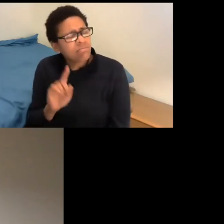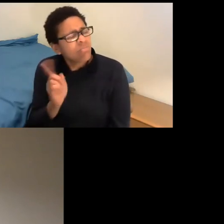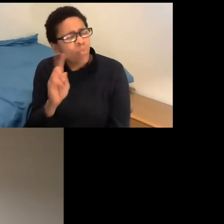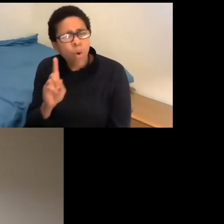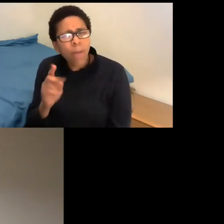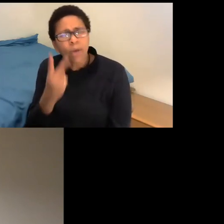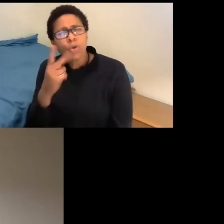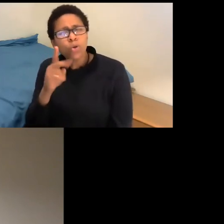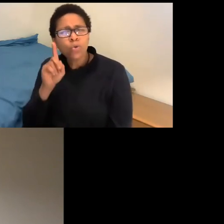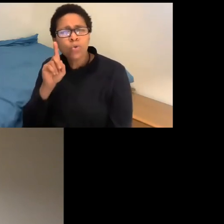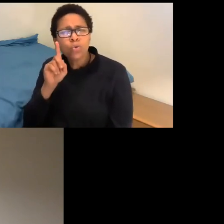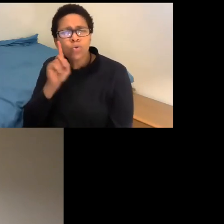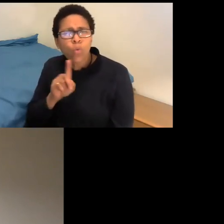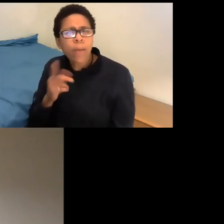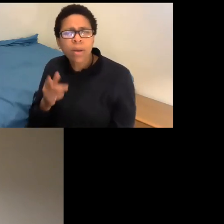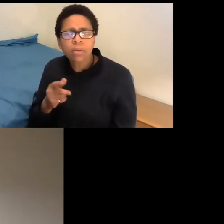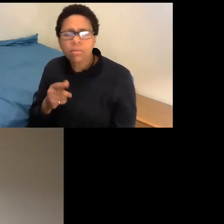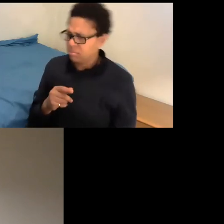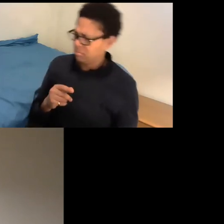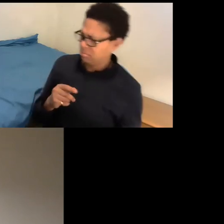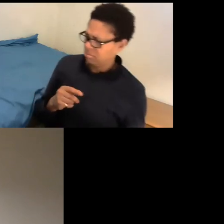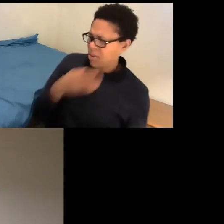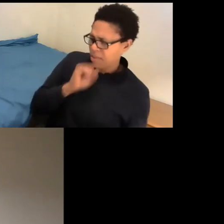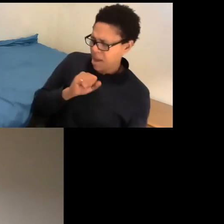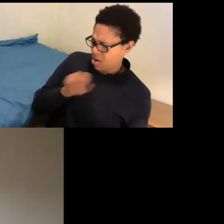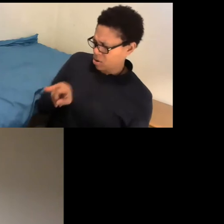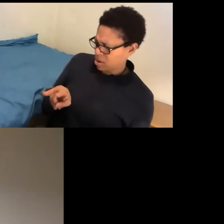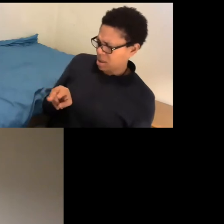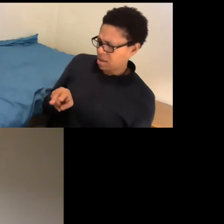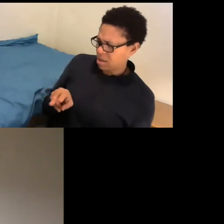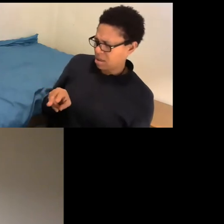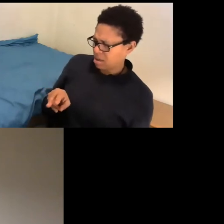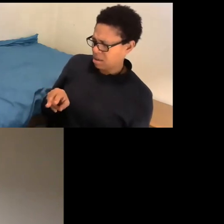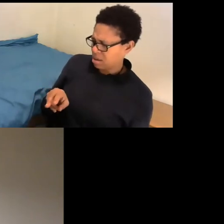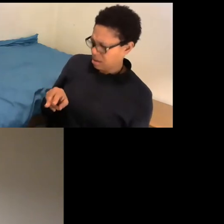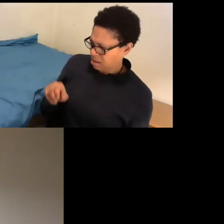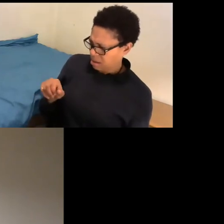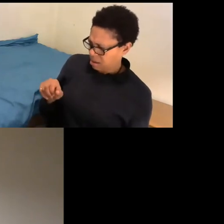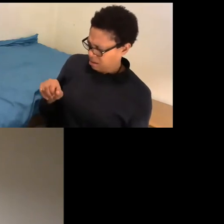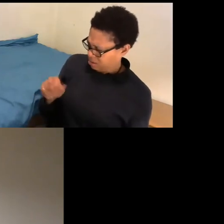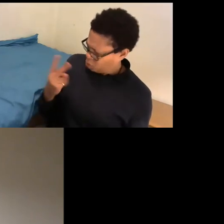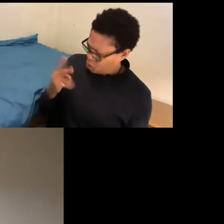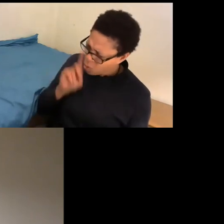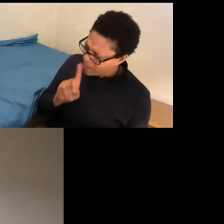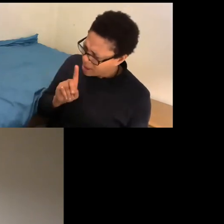guy just looked at her and said, two women? And she said, Yeah, what if two women, you know, have sexual relationships with